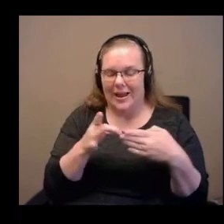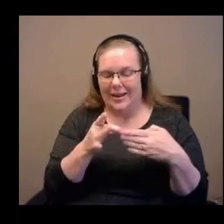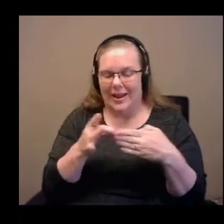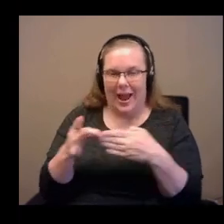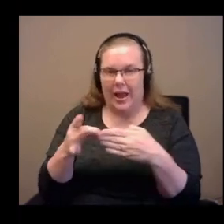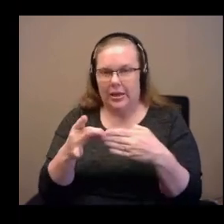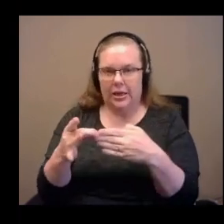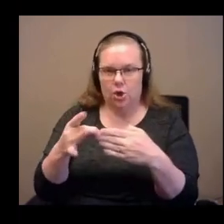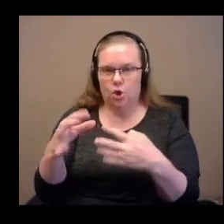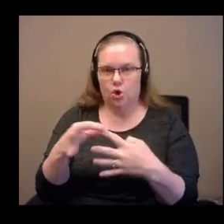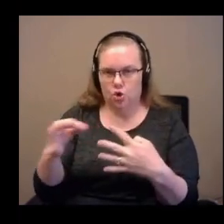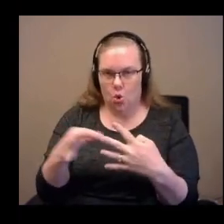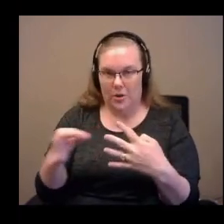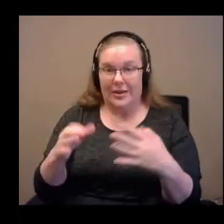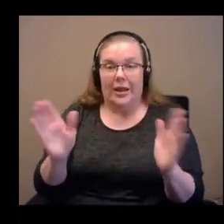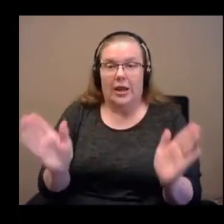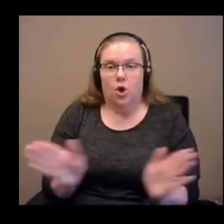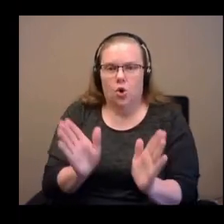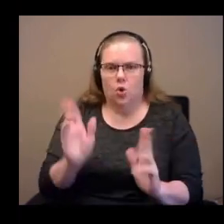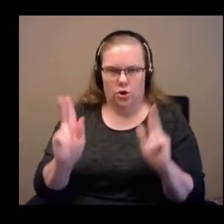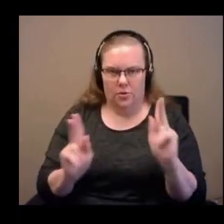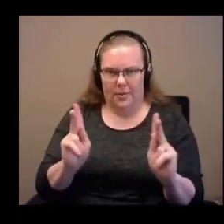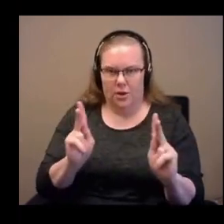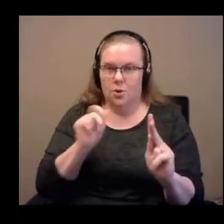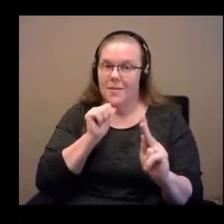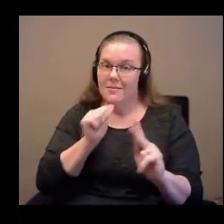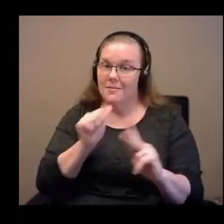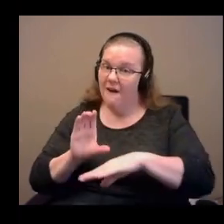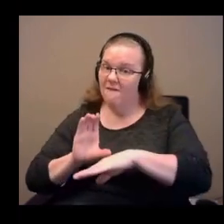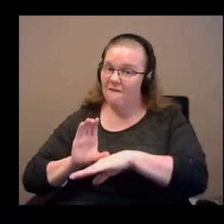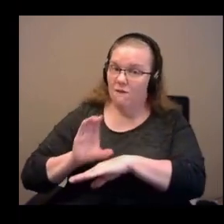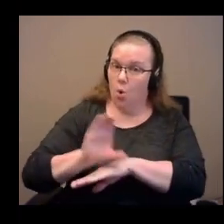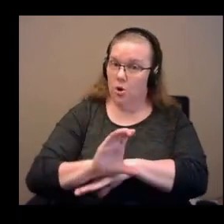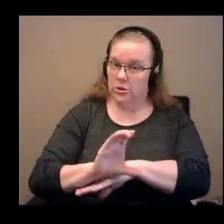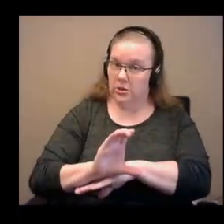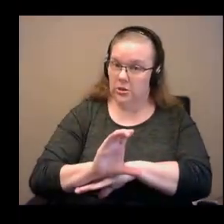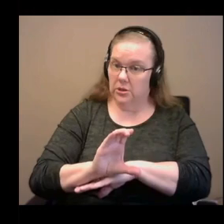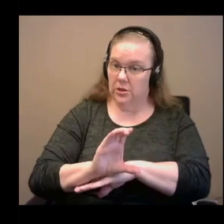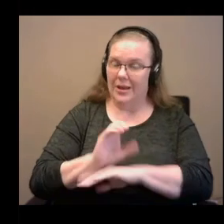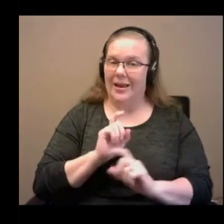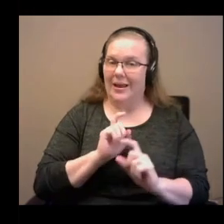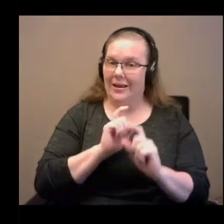encouraging people, but not forcing people. Giving them that sense of agency and control to